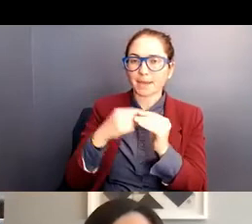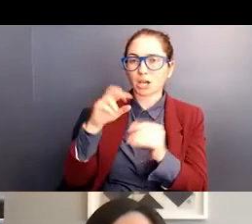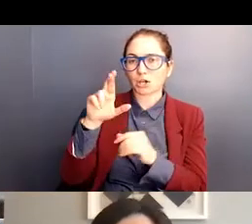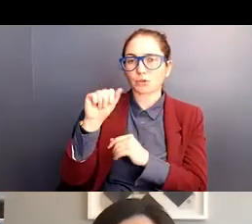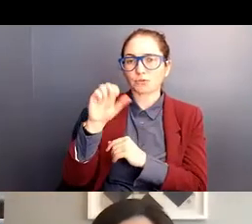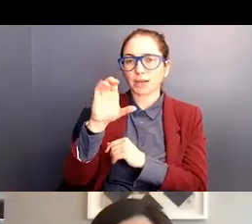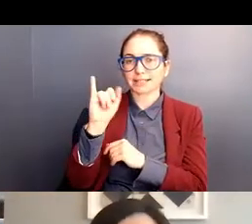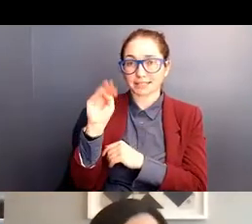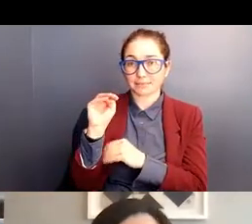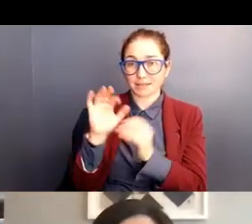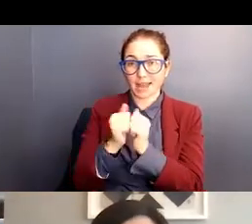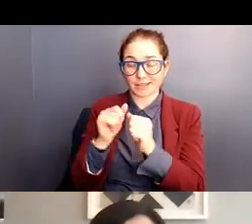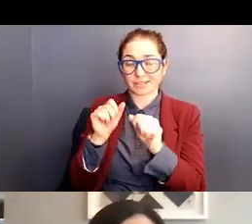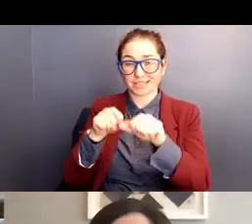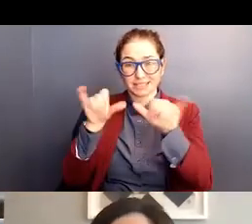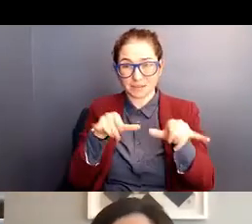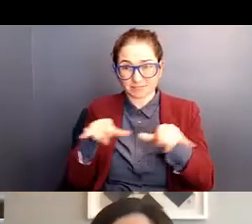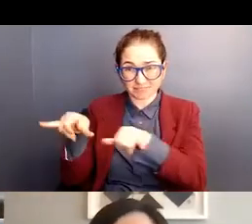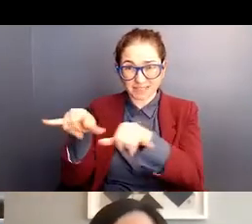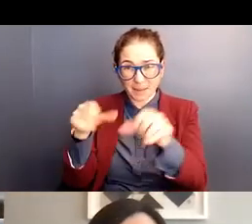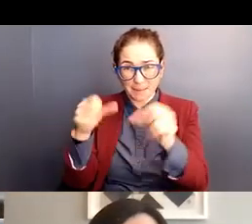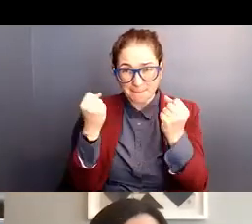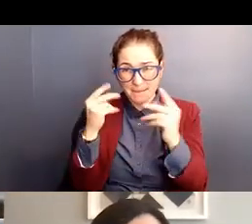that is systemic to so many different organizations, and positions